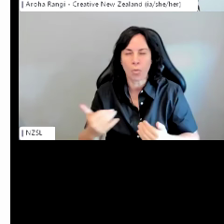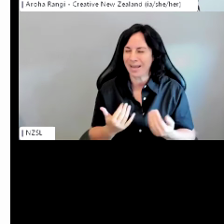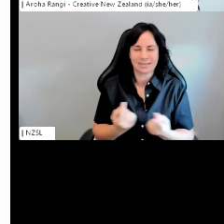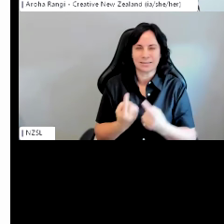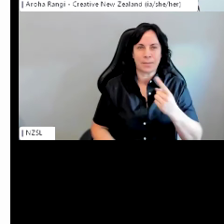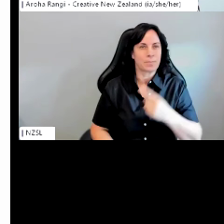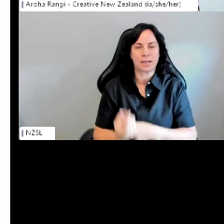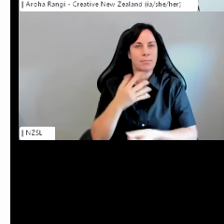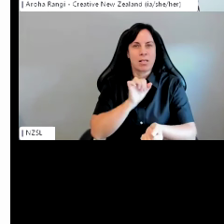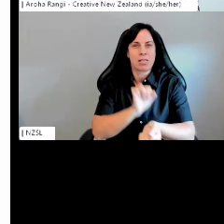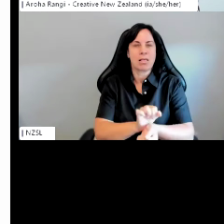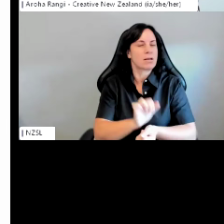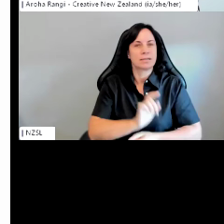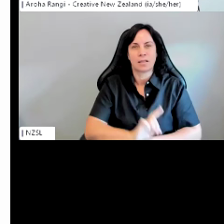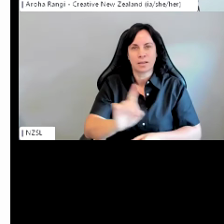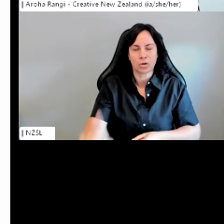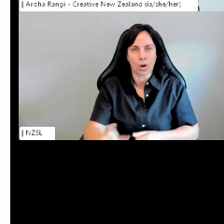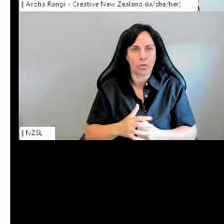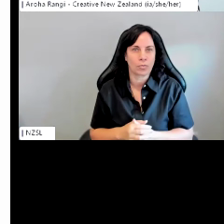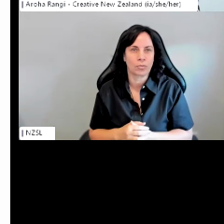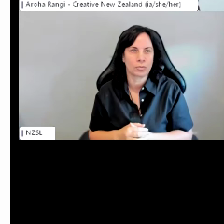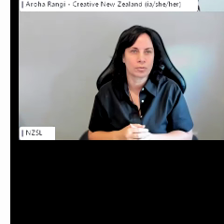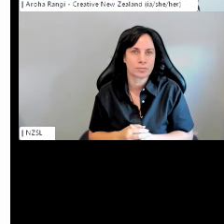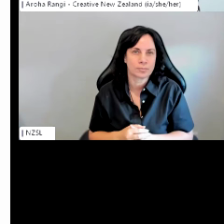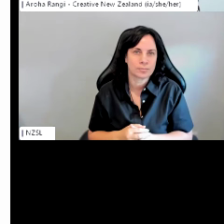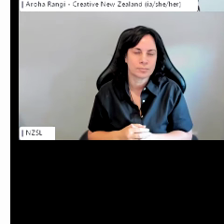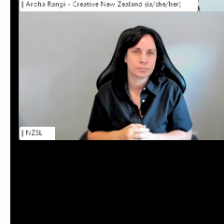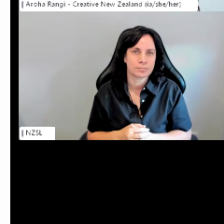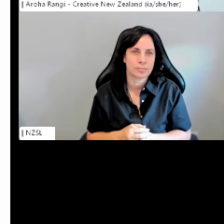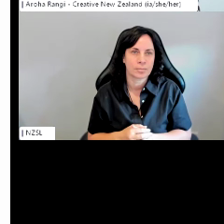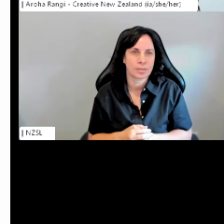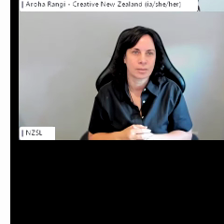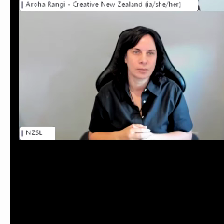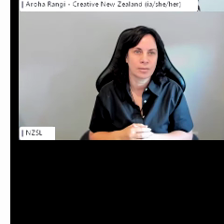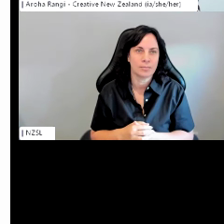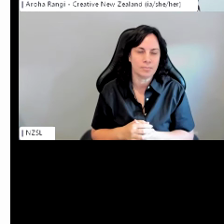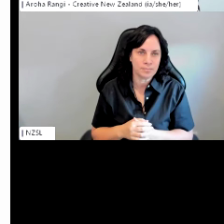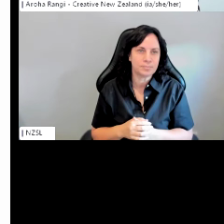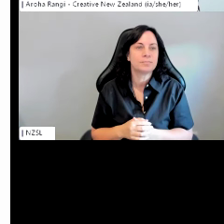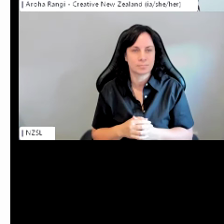to it or whatever, it was that they wanted to they chose something that looks great. I really